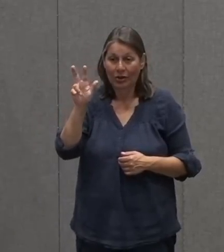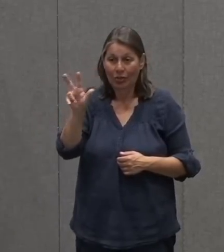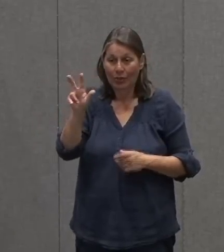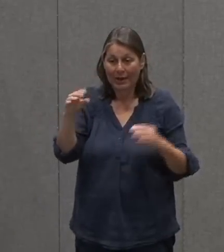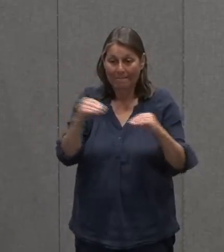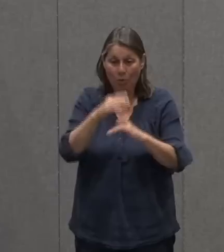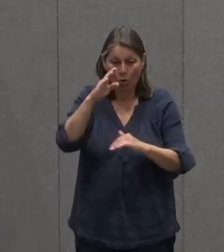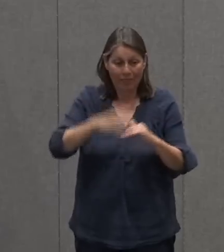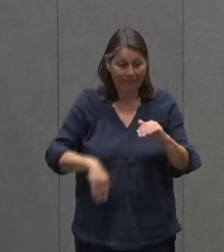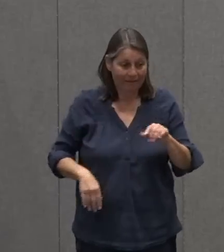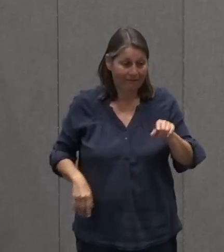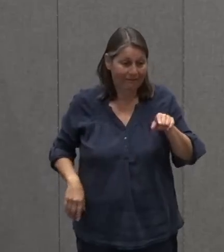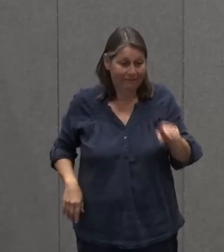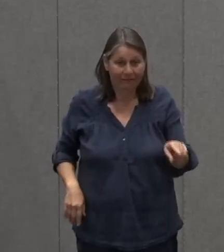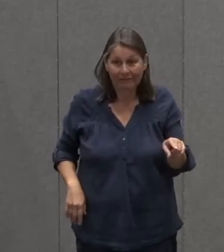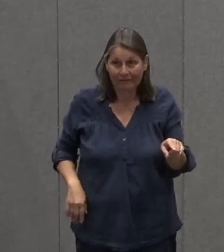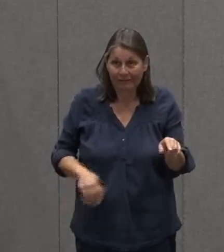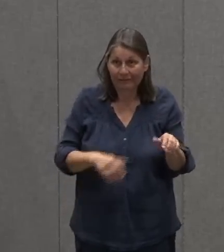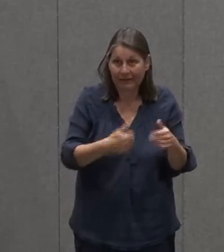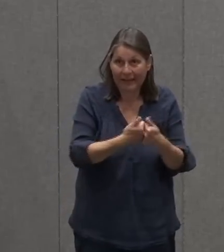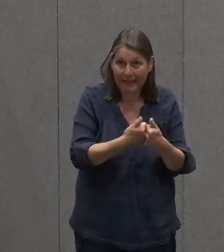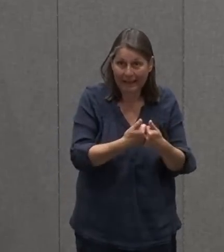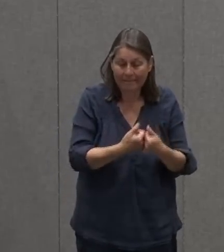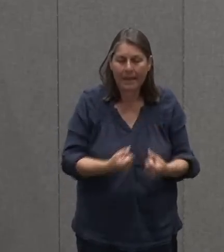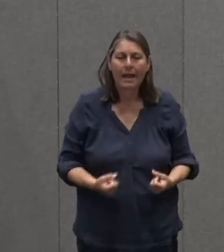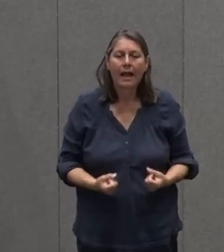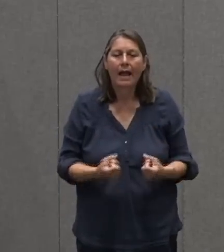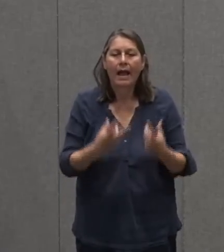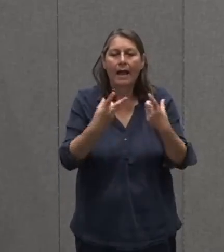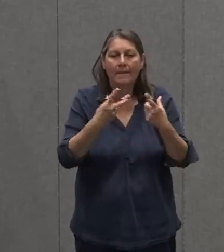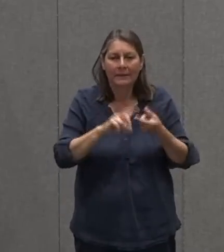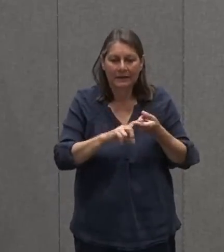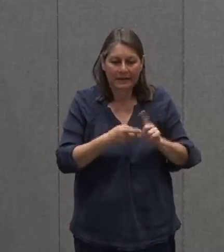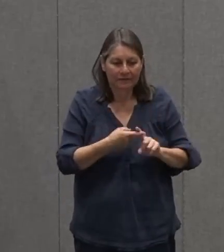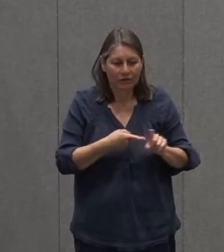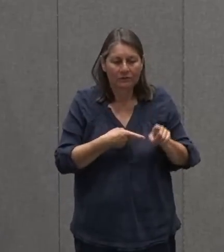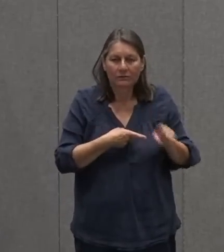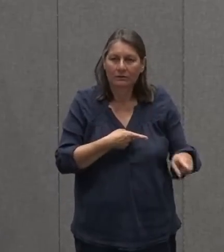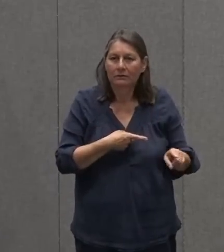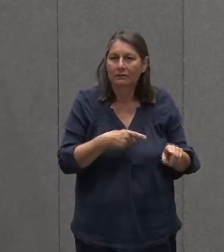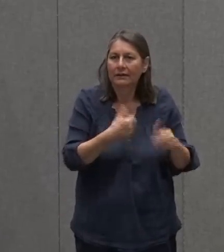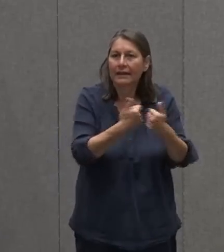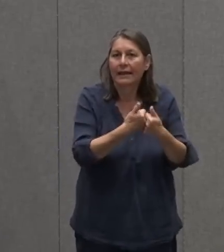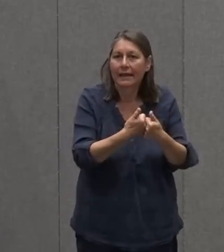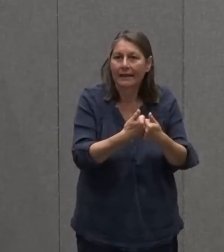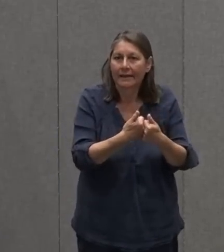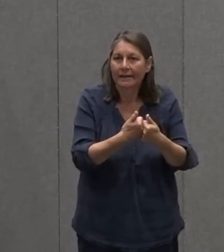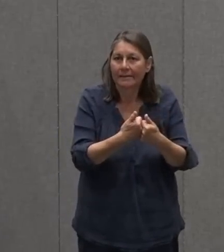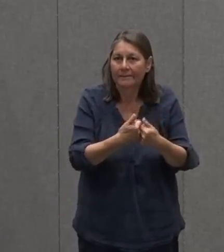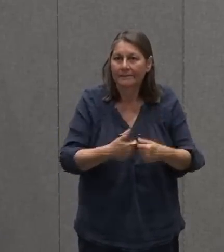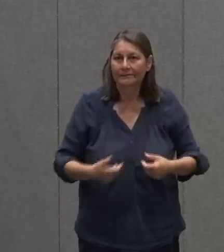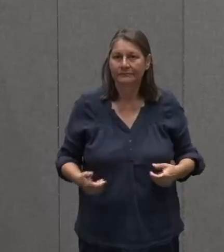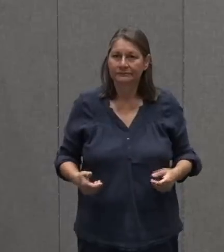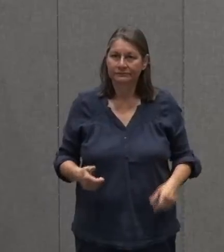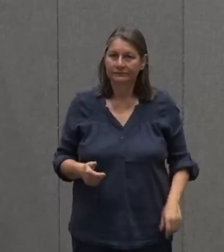How many friends were playing board games. So, it didn't ask me to figure out